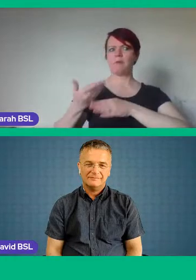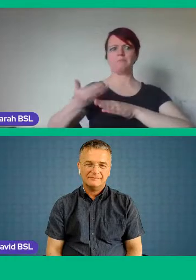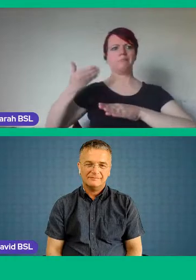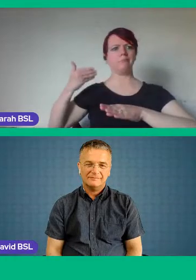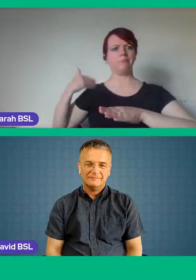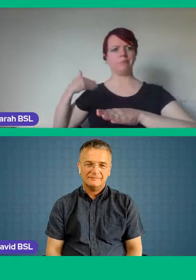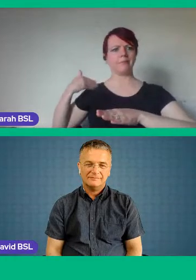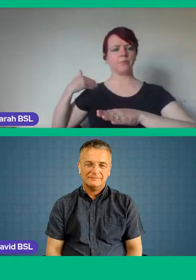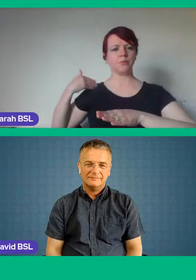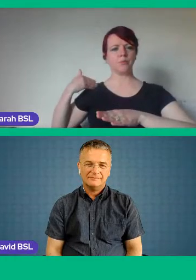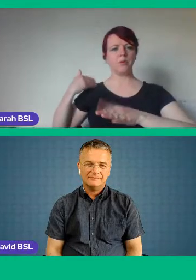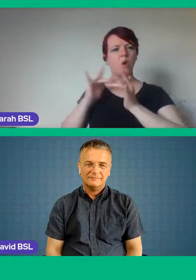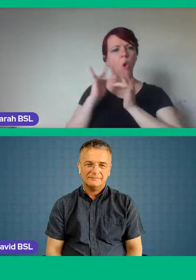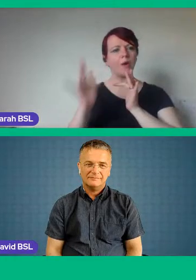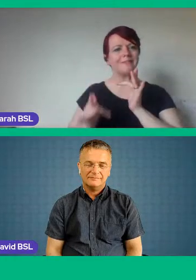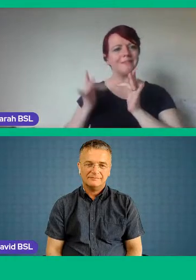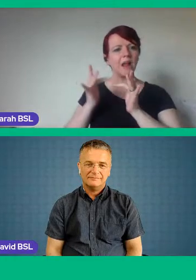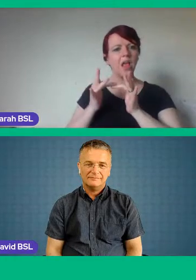, projects that had happened historically